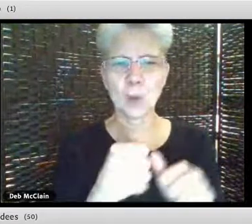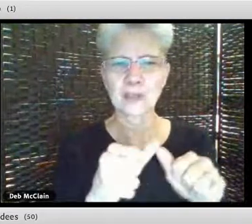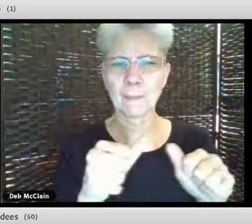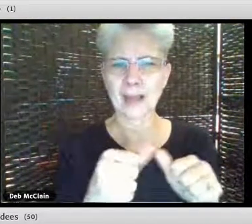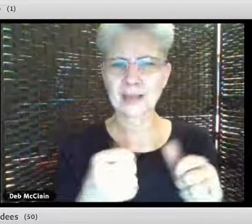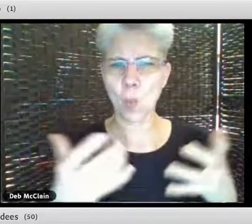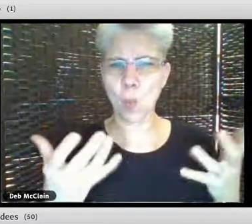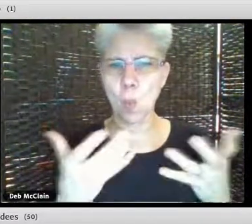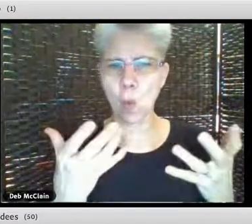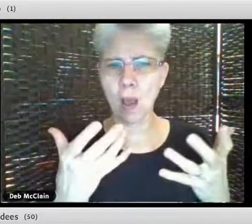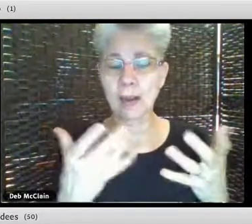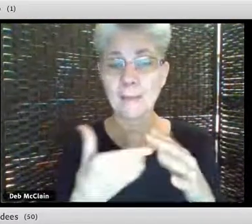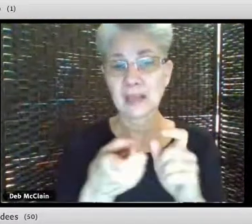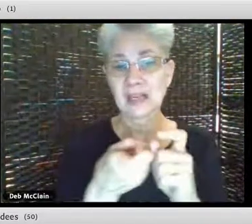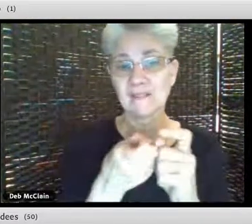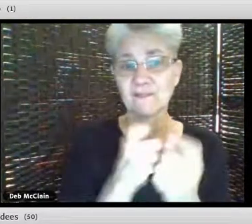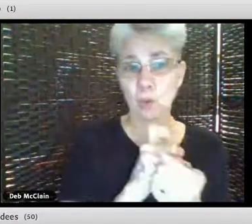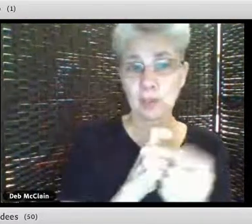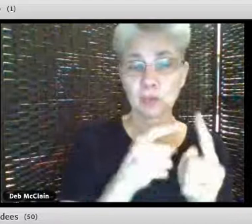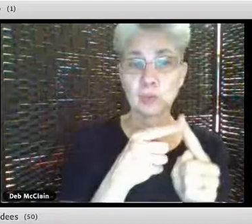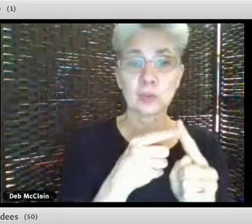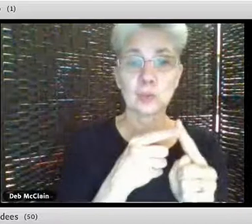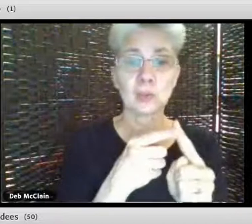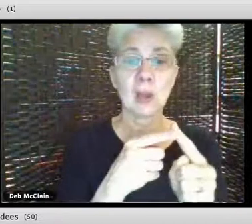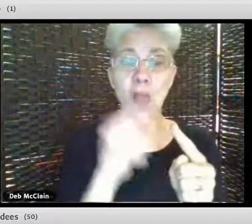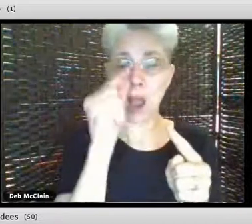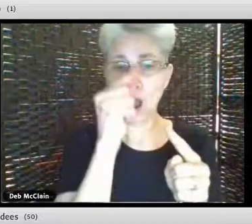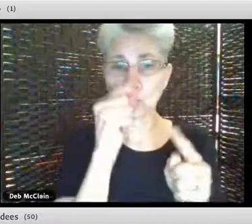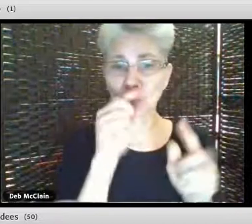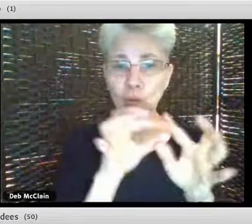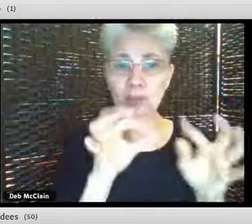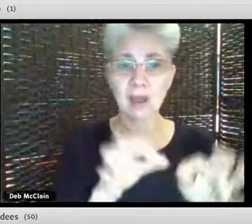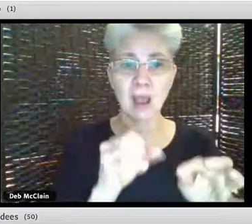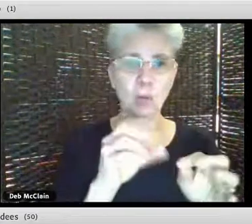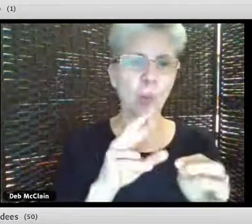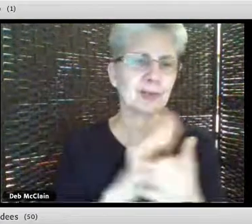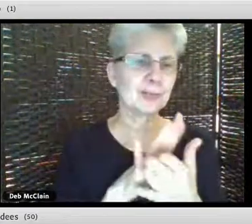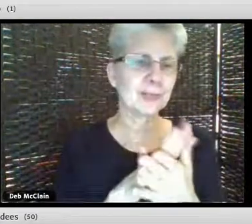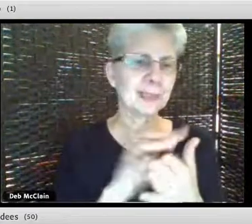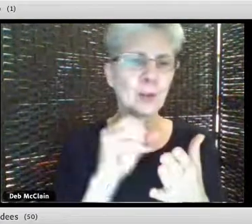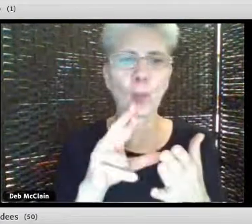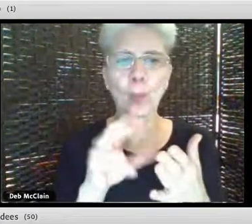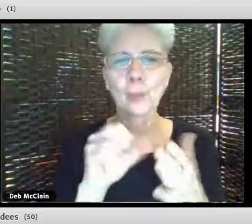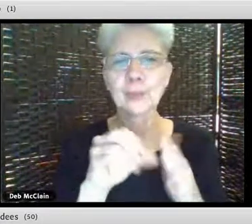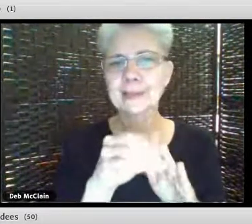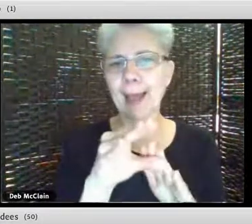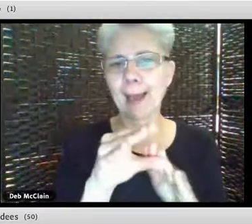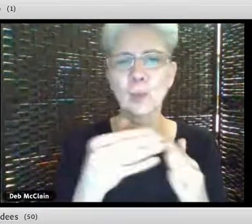and possibly convert it to a Google Doc or a Google Sheet or Slides or whatever,